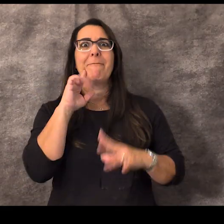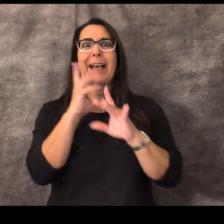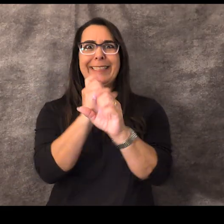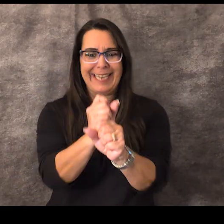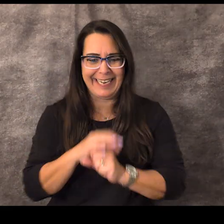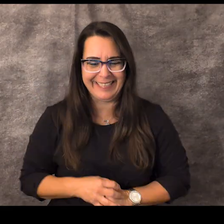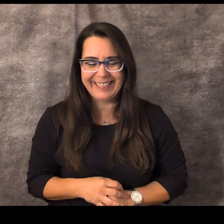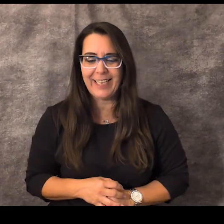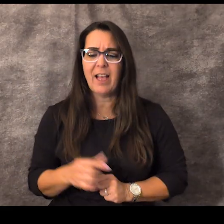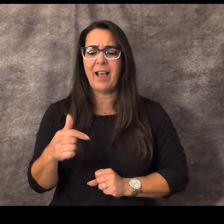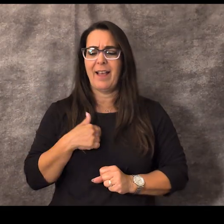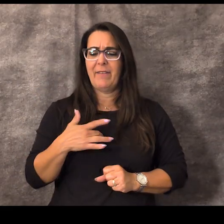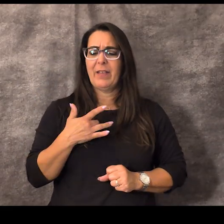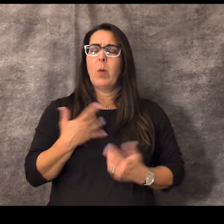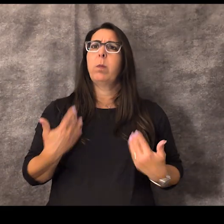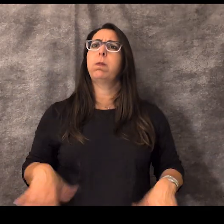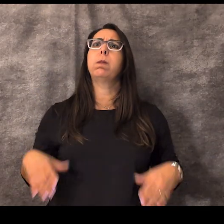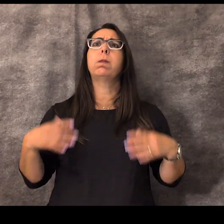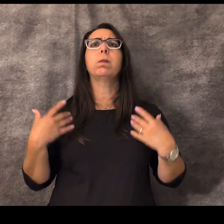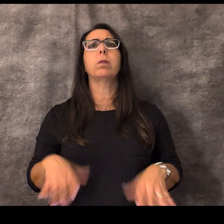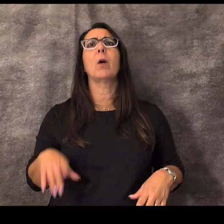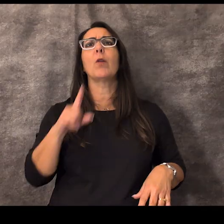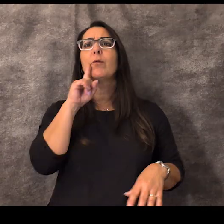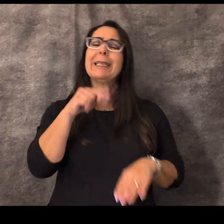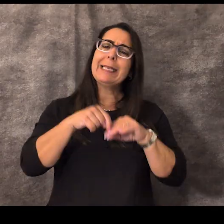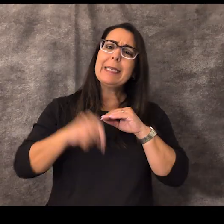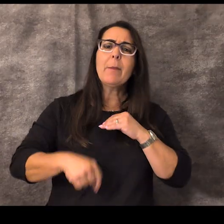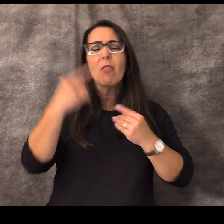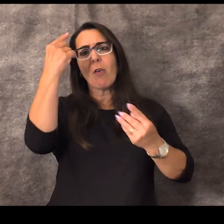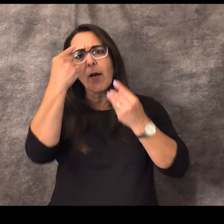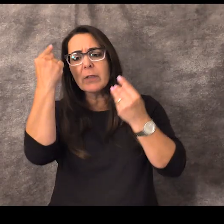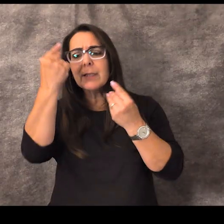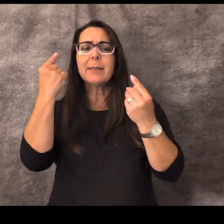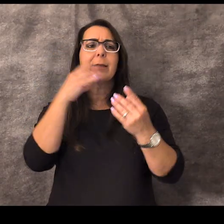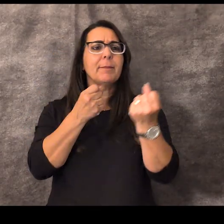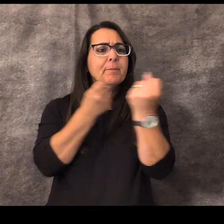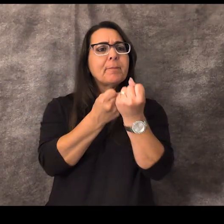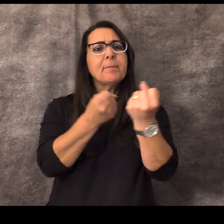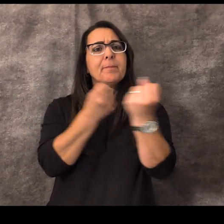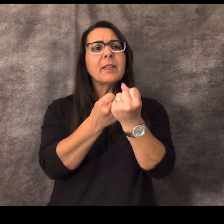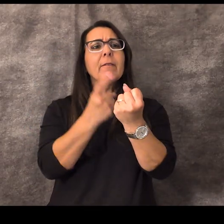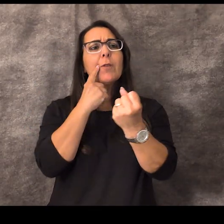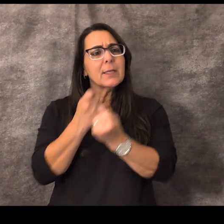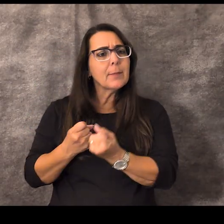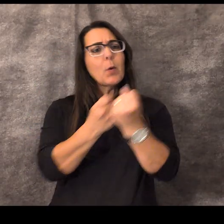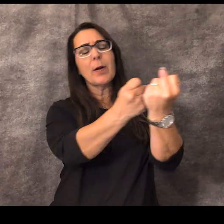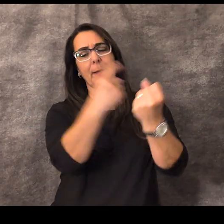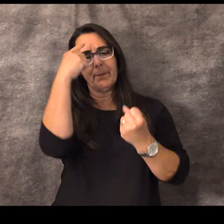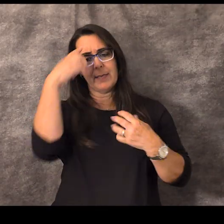Just thinking about, the thoughtfulness in, in, in the advocacy to support the mental health community in Tulare County.